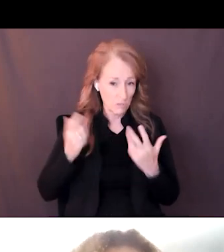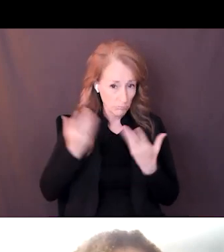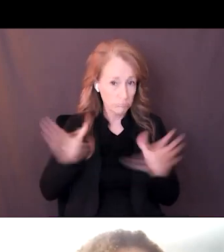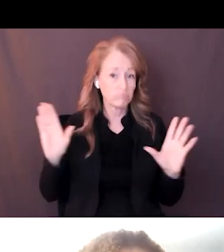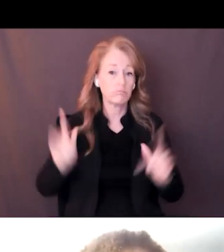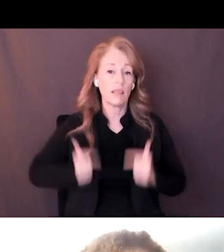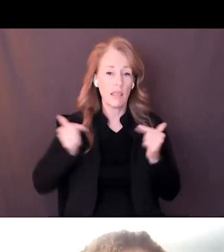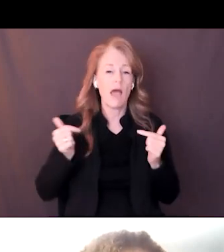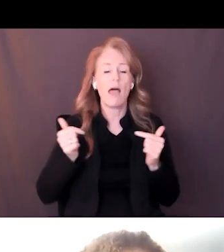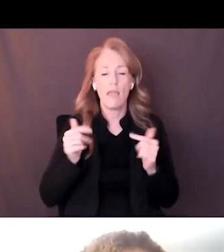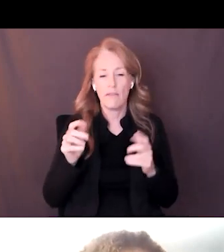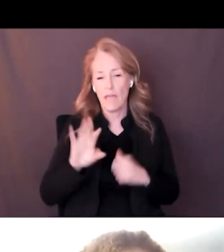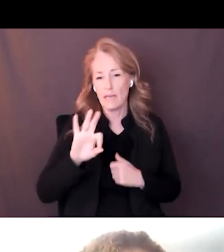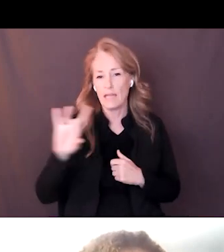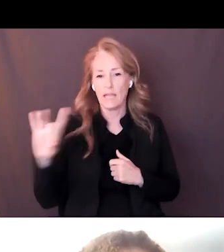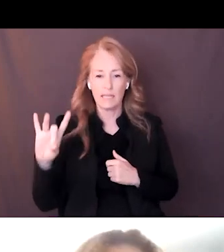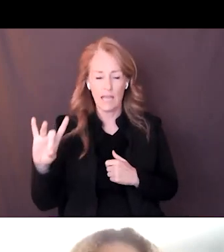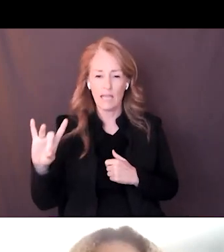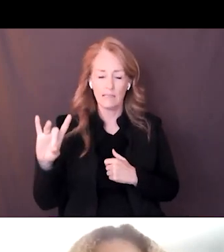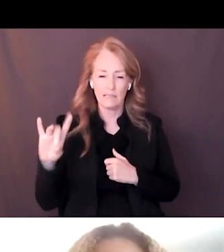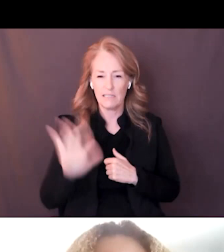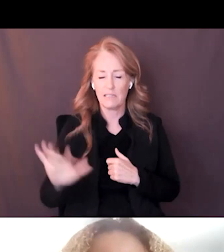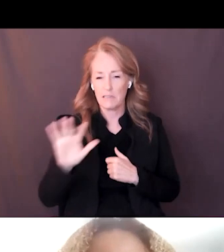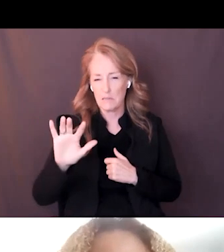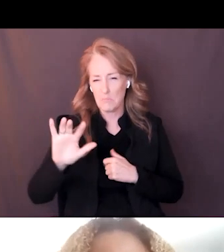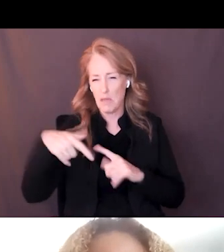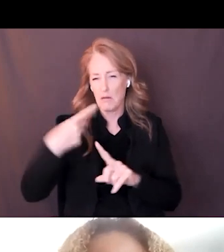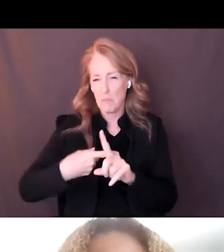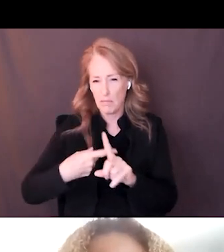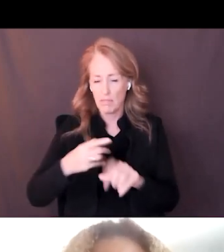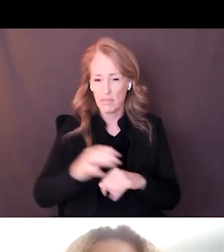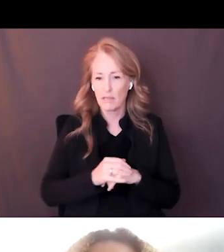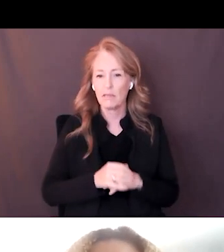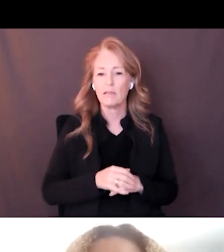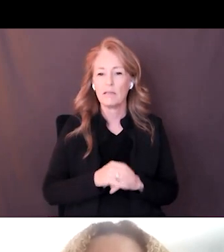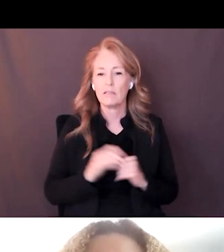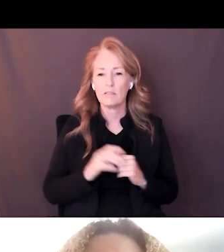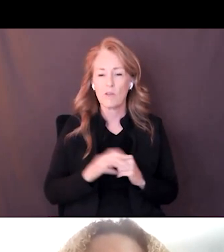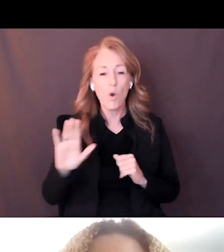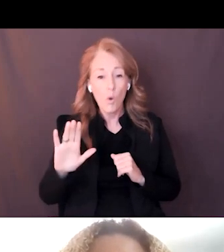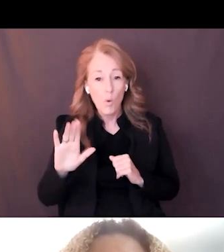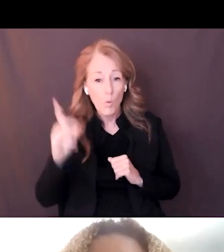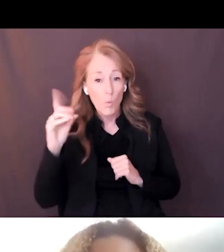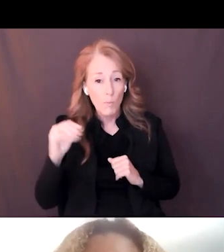SO I WILL STOP THERE AND HAND IT BACK TO YOU. SORRY, ONE MORE THING.